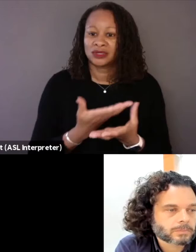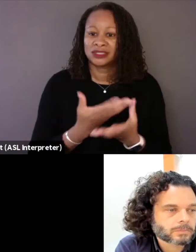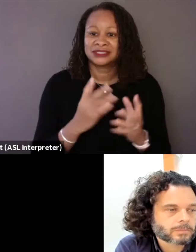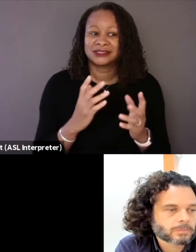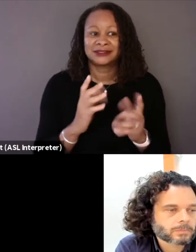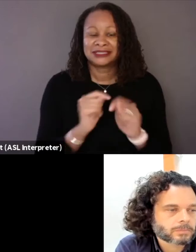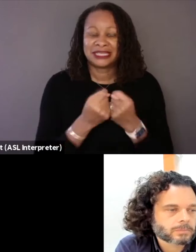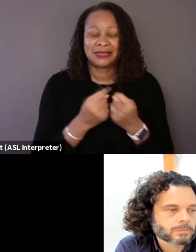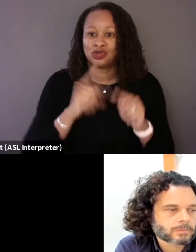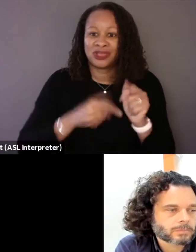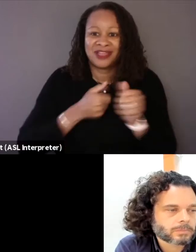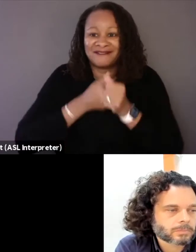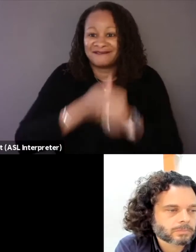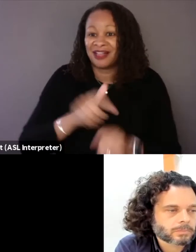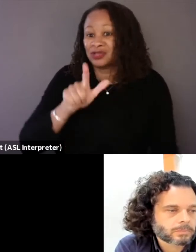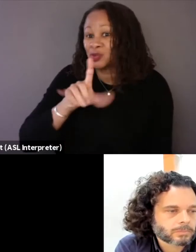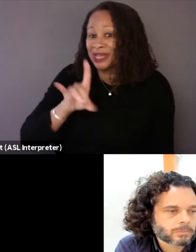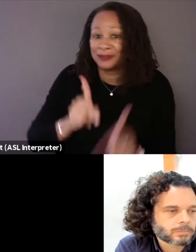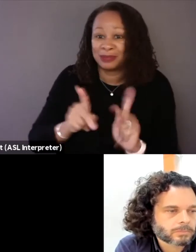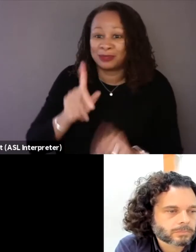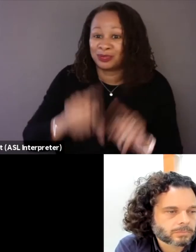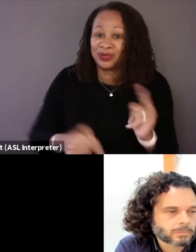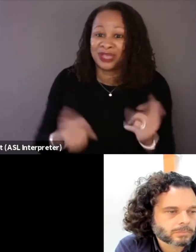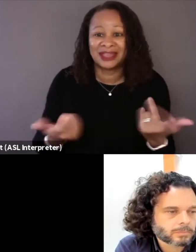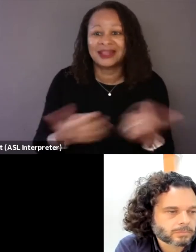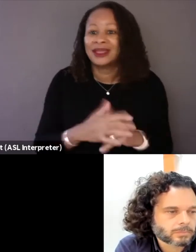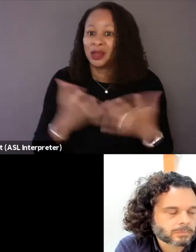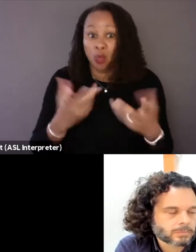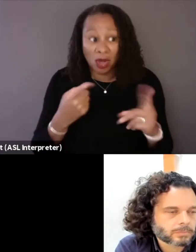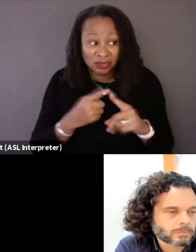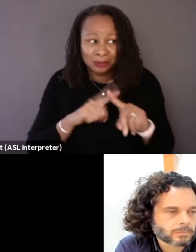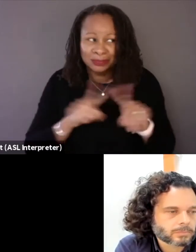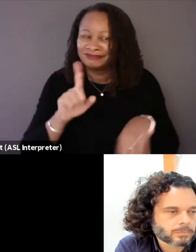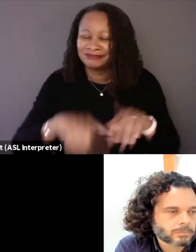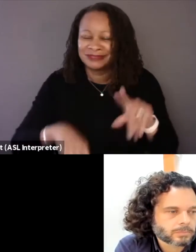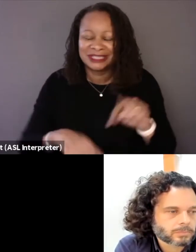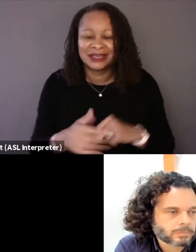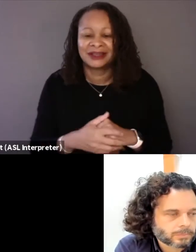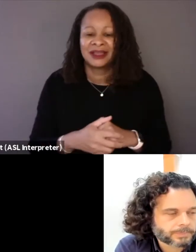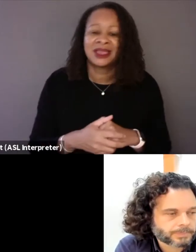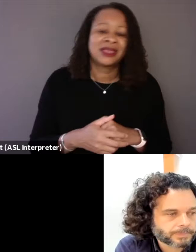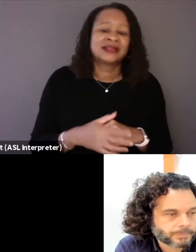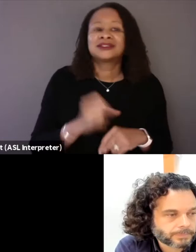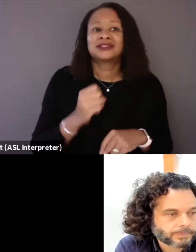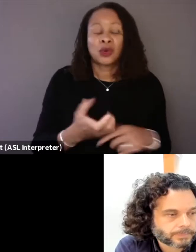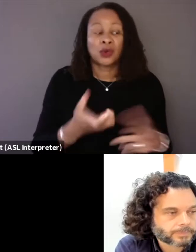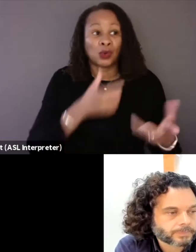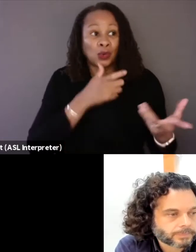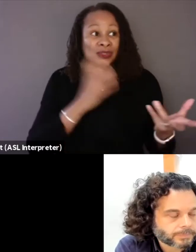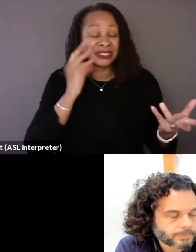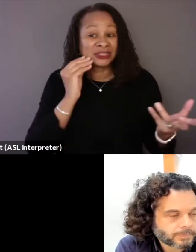So it's very, you know, we wanted to make sure to have every player that maybe whose experience is probably uncelebrated,